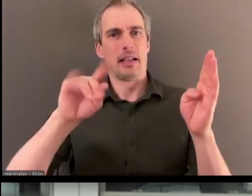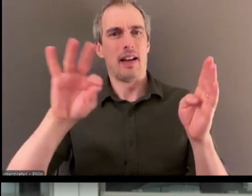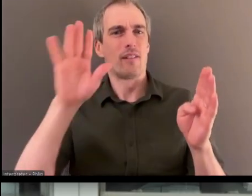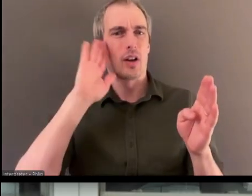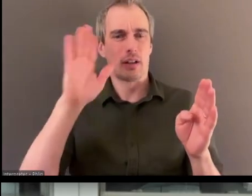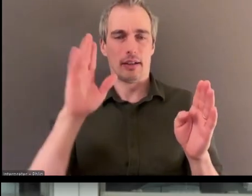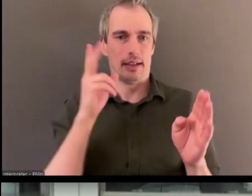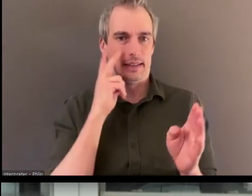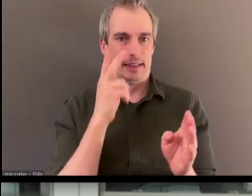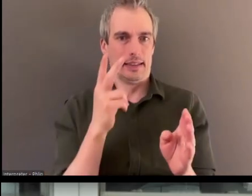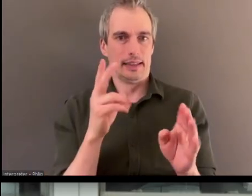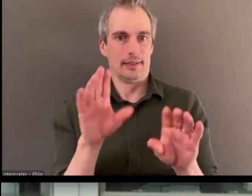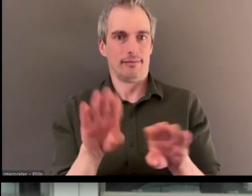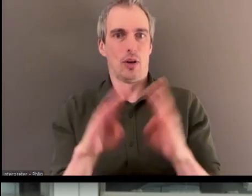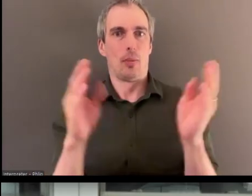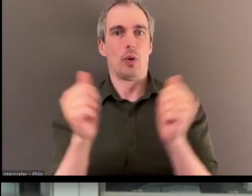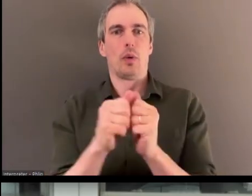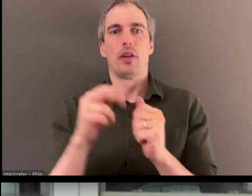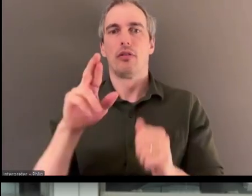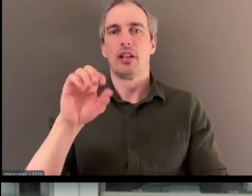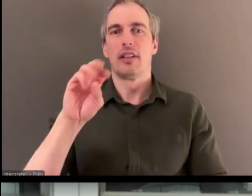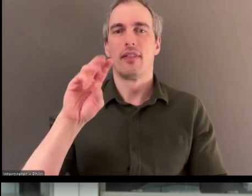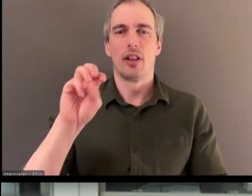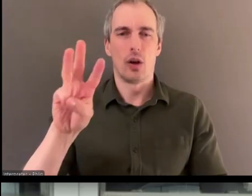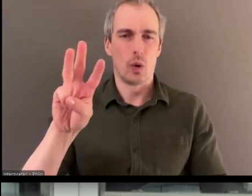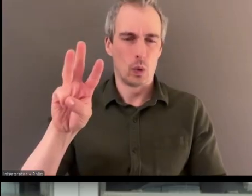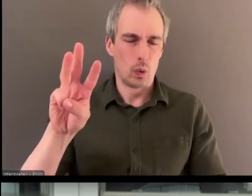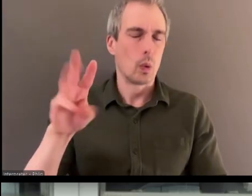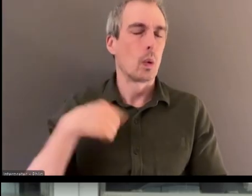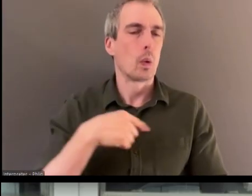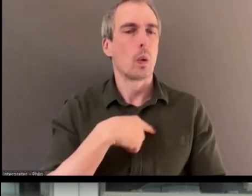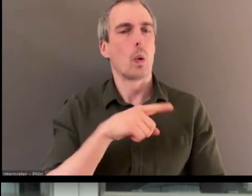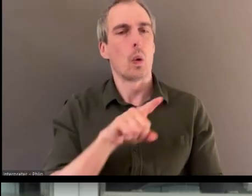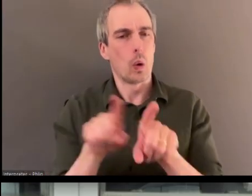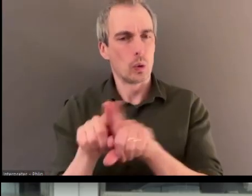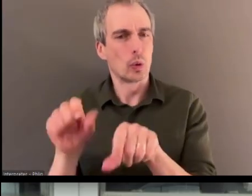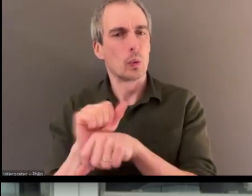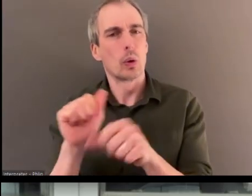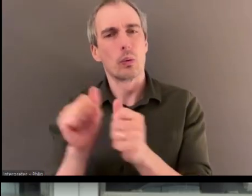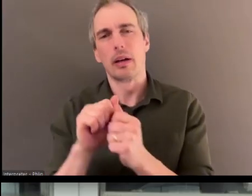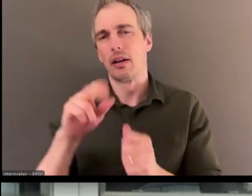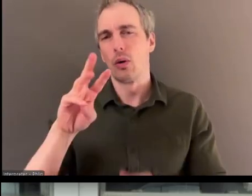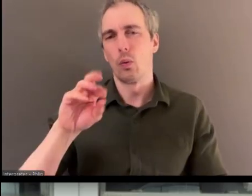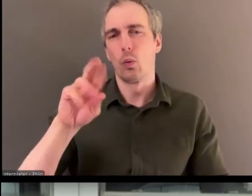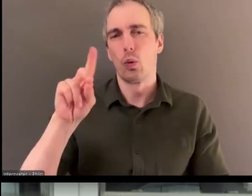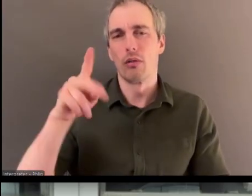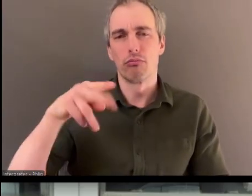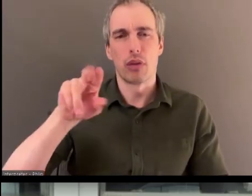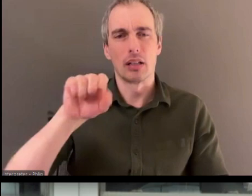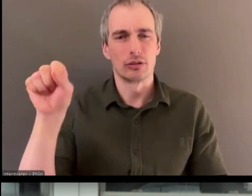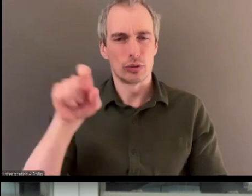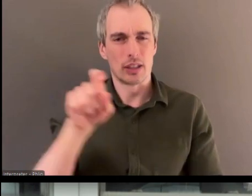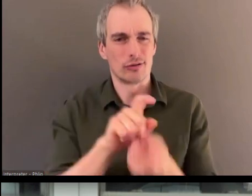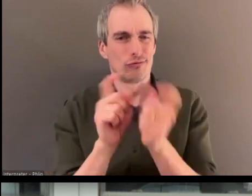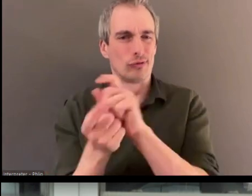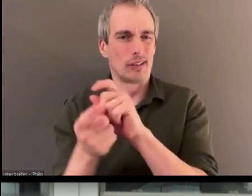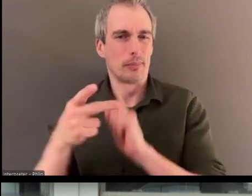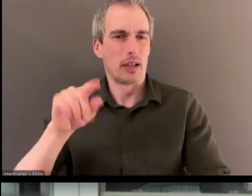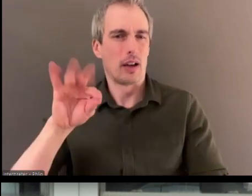been building with is we can actually convert a PDF into a Canvas page. So we don't just have to convert it into Markdown.